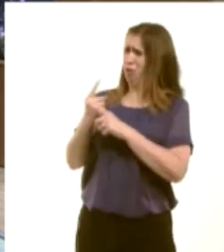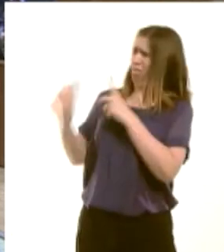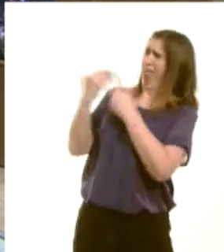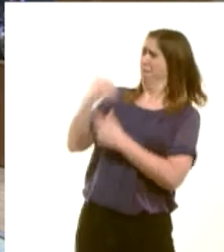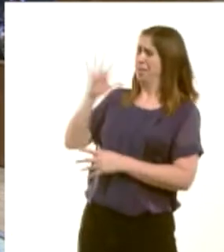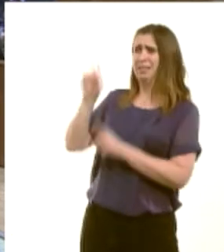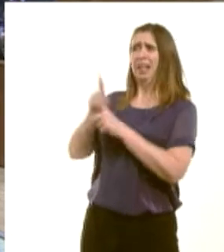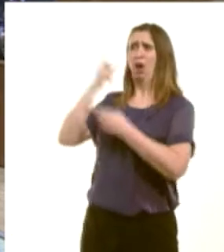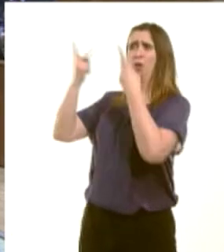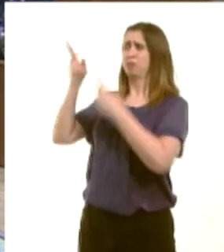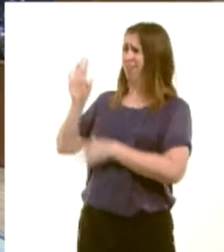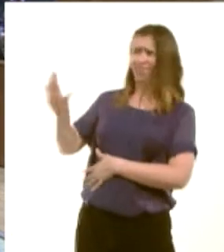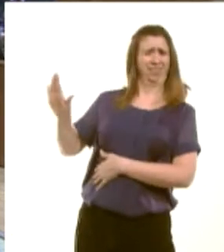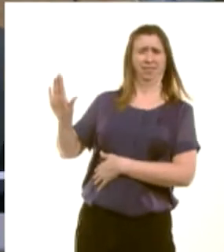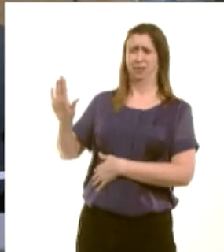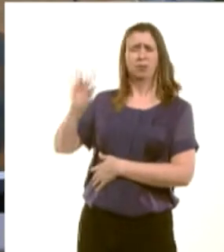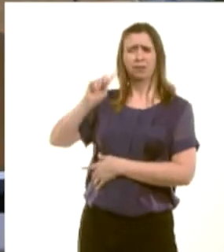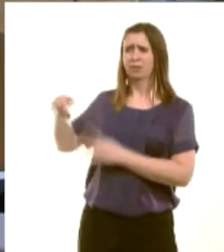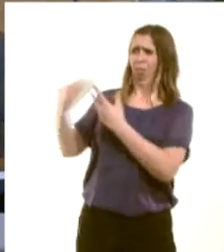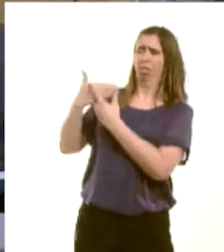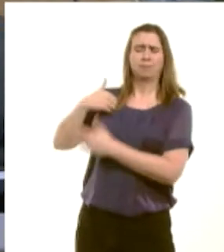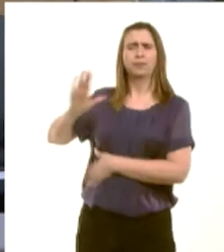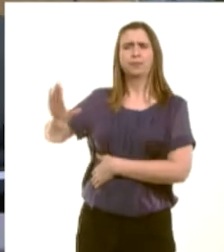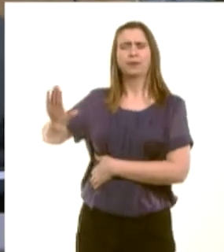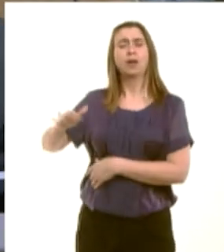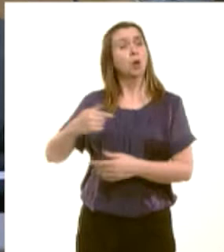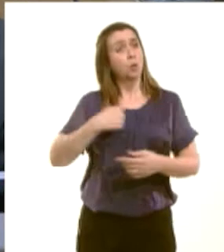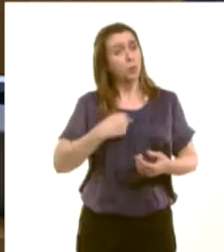care in Walesóand you cannot divorce one from the otherówe are spending substantially